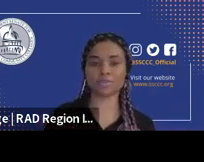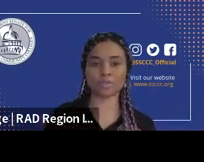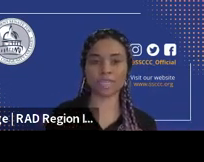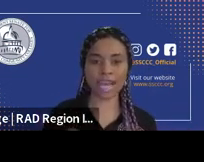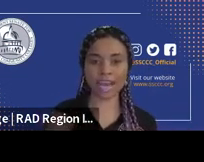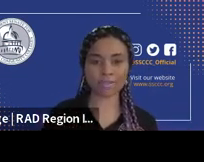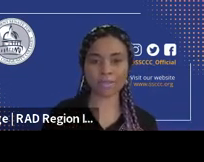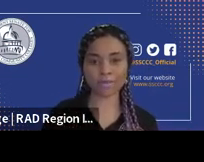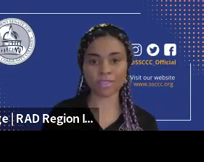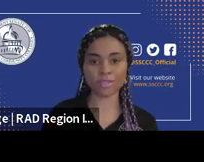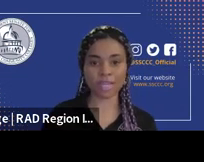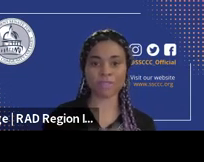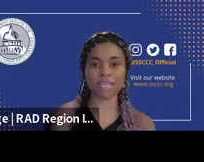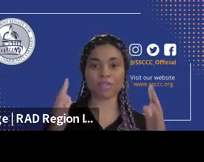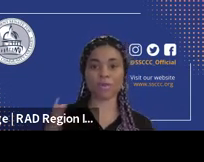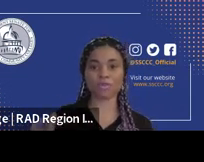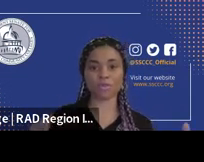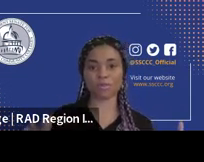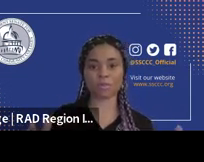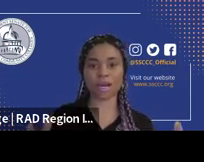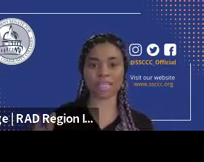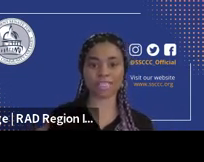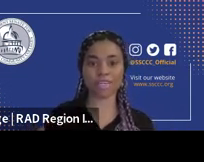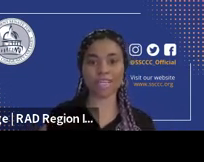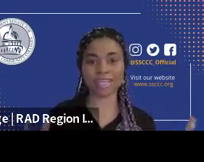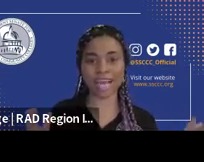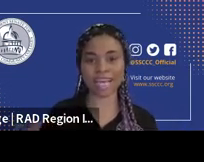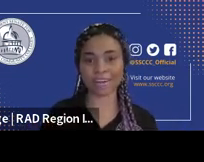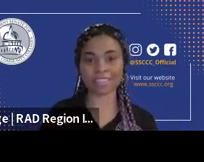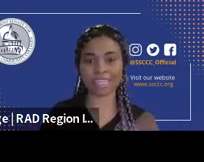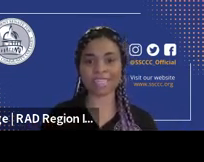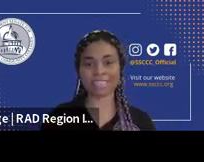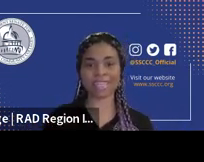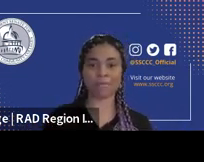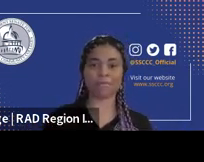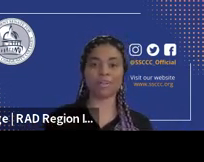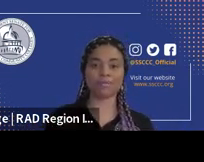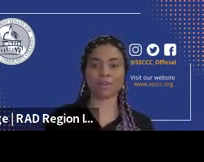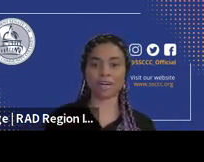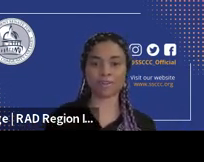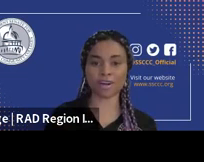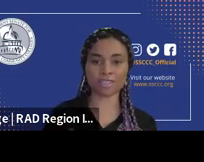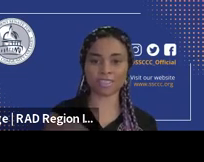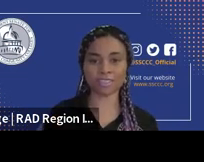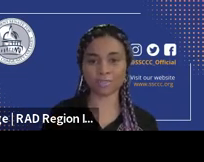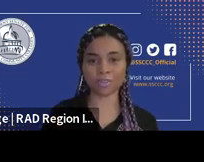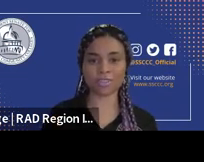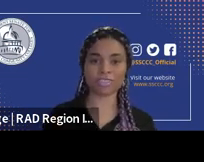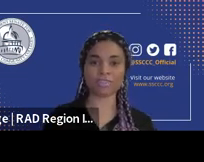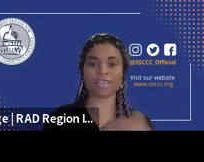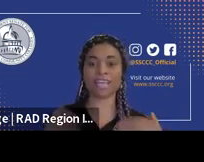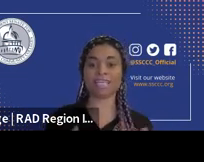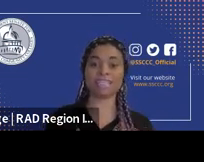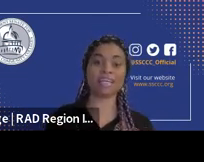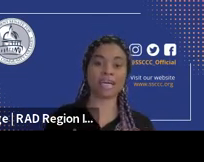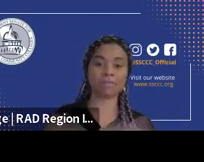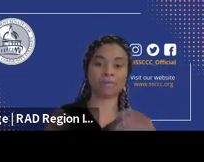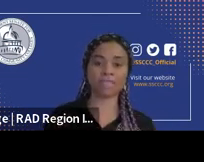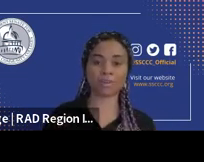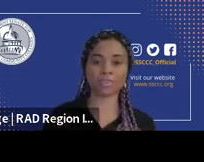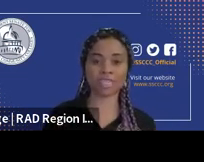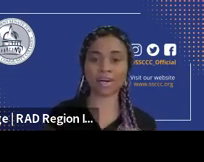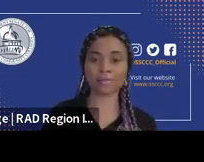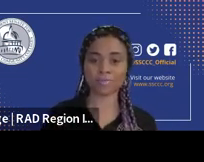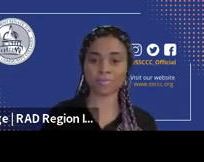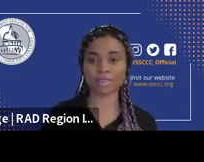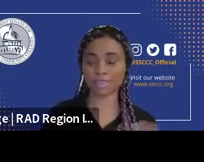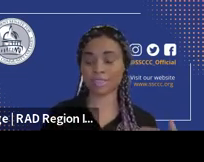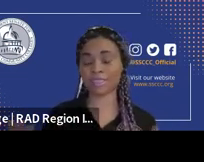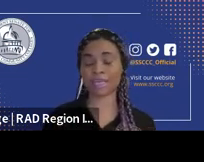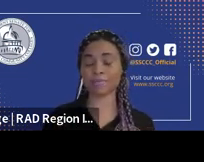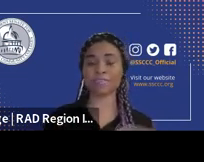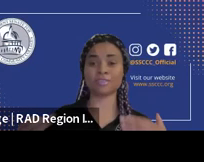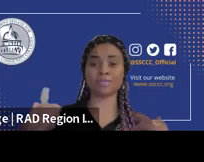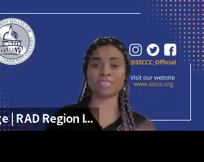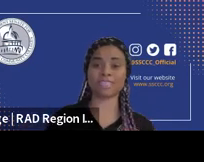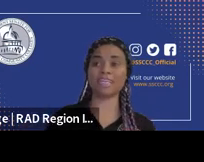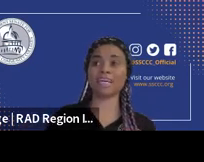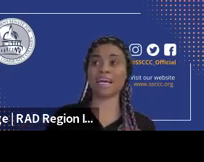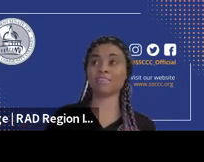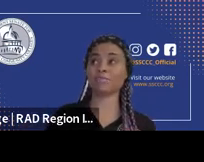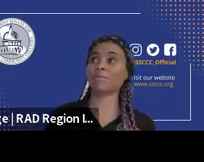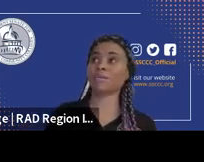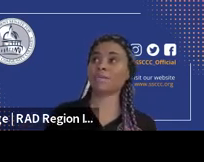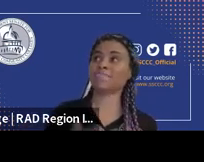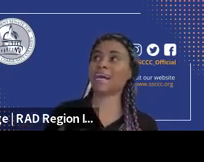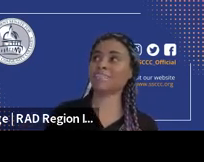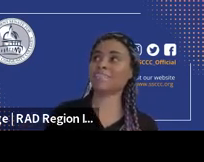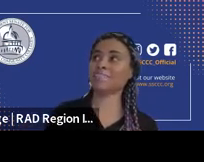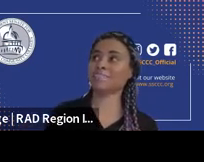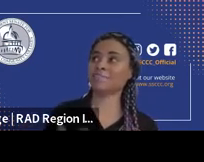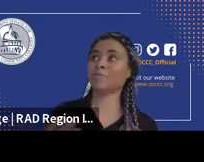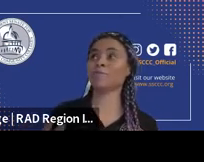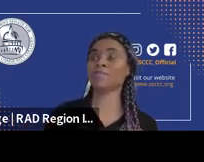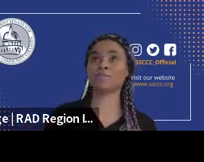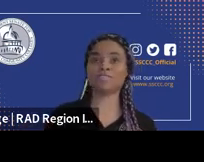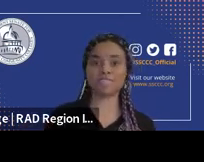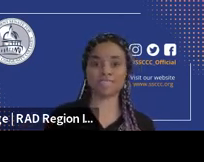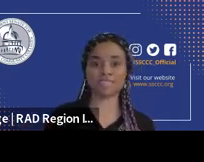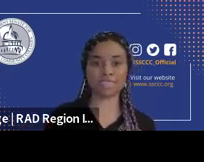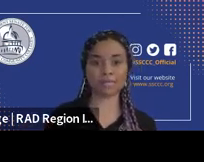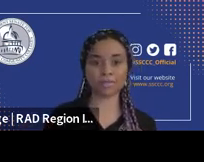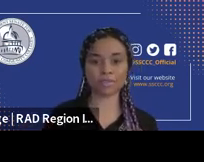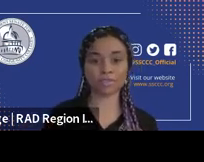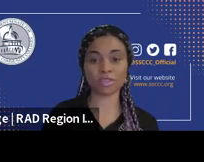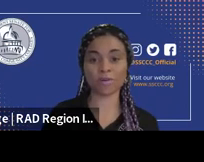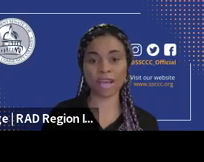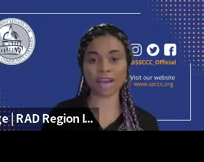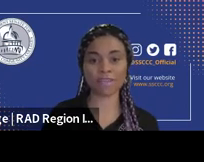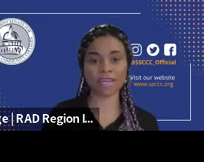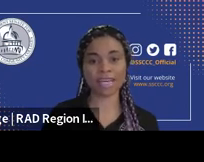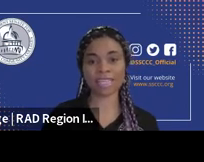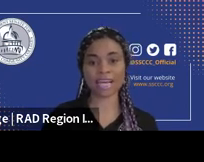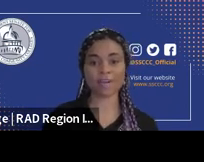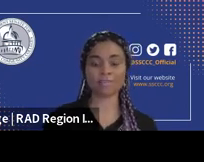Other schools have to be the ones doing that. But, like your school, be a pioneer in that area, set the example for other colleges and universities, so that they can implement those and help it's disable students because it as sadly we know statistically disabled students don't have as high